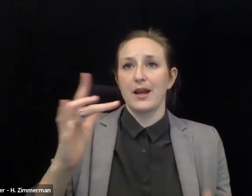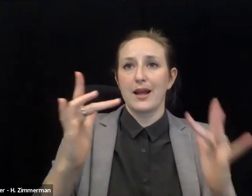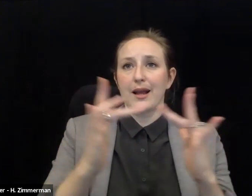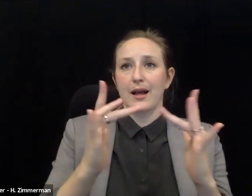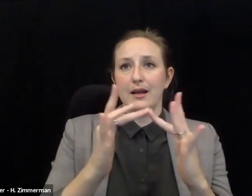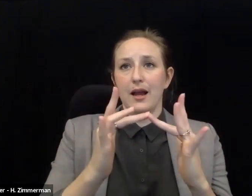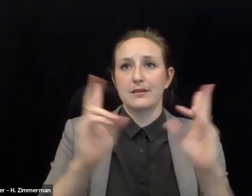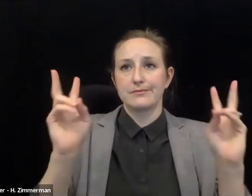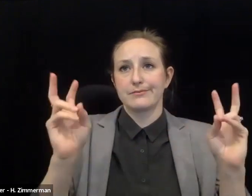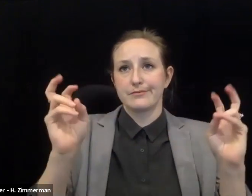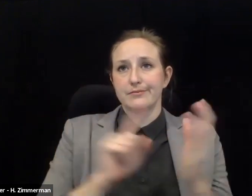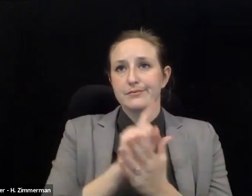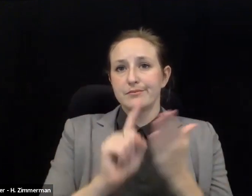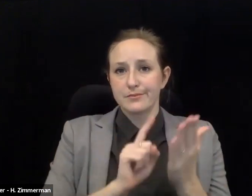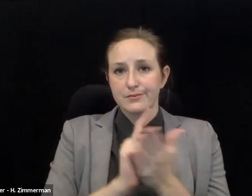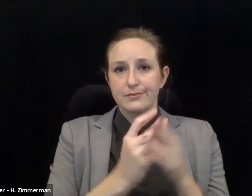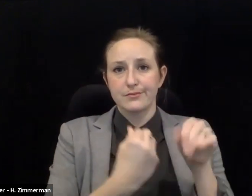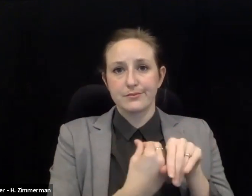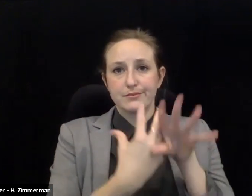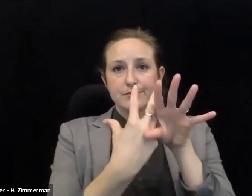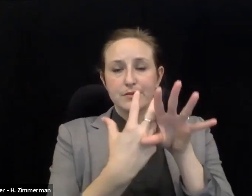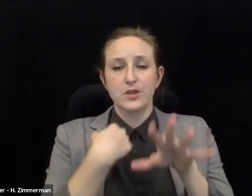and we advise our teachers to include